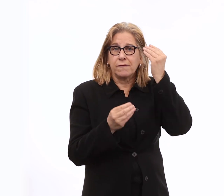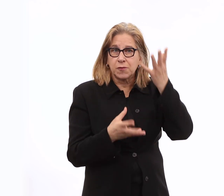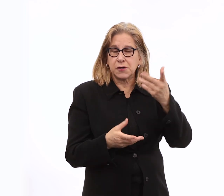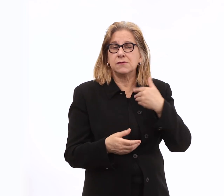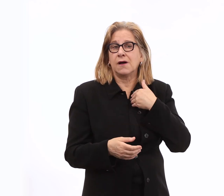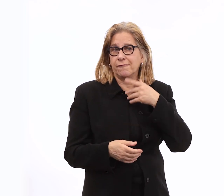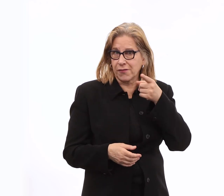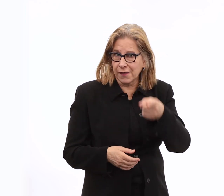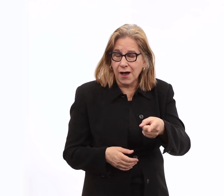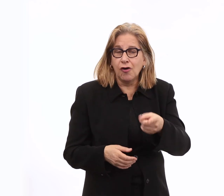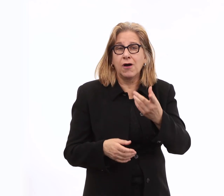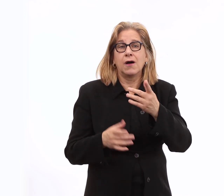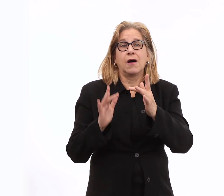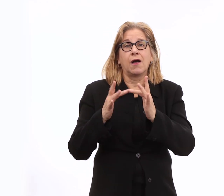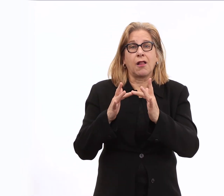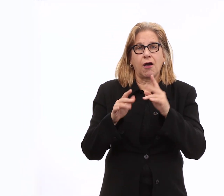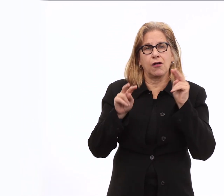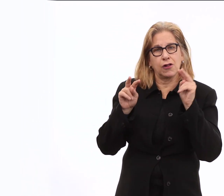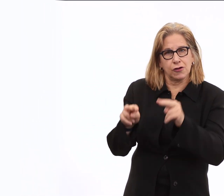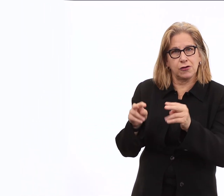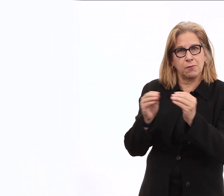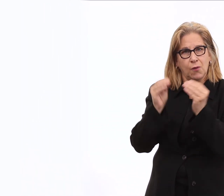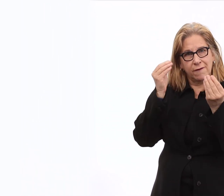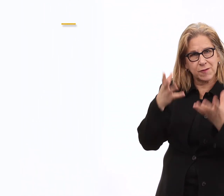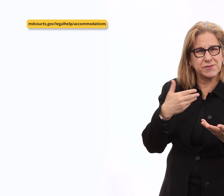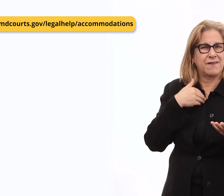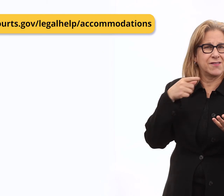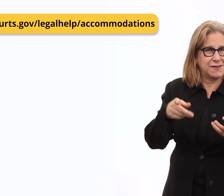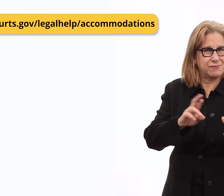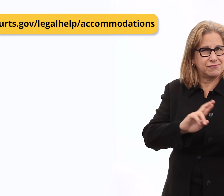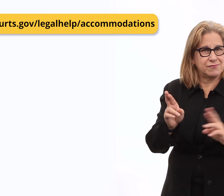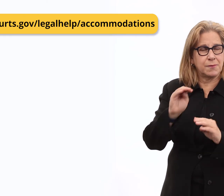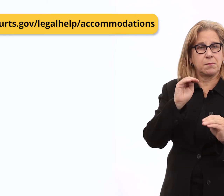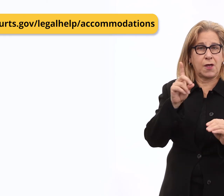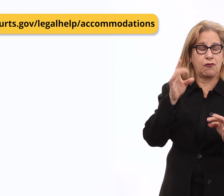More information about accommodations in the Maryland Courts is available online.